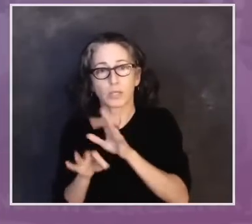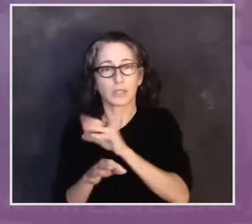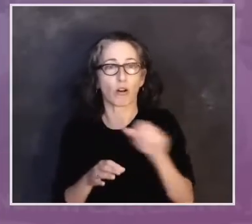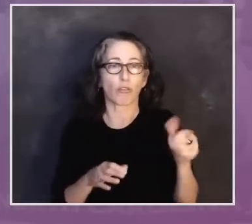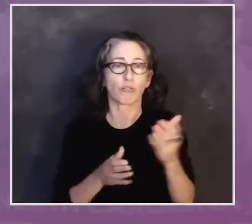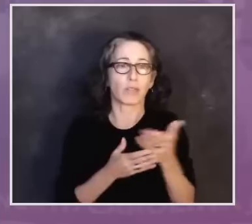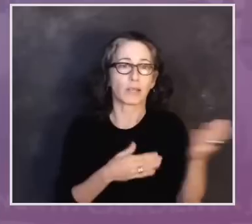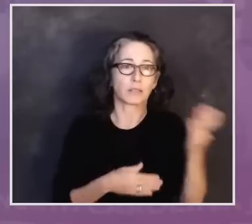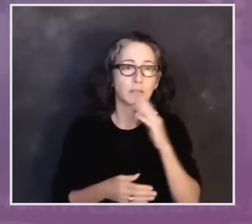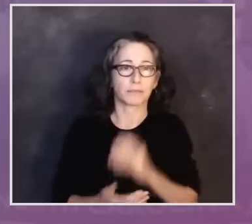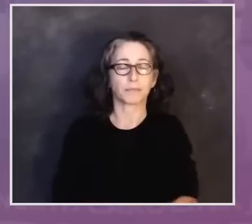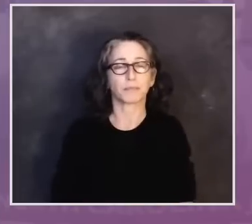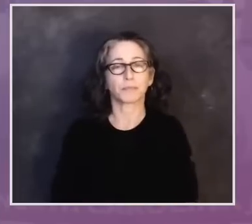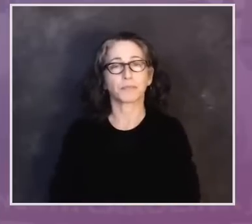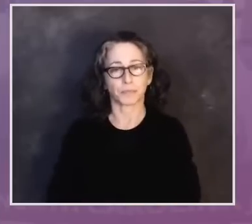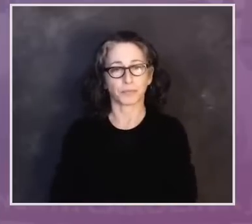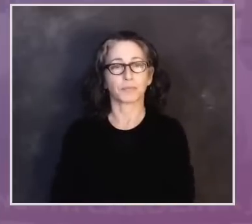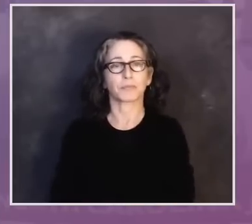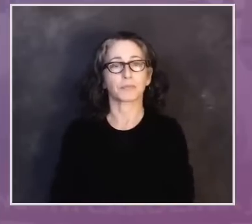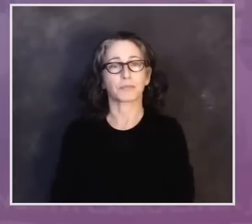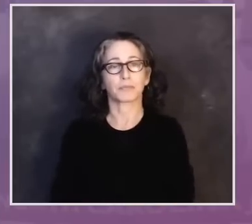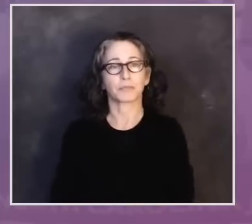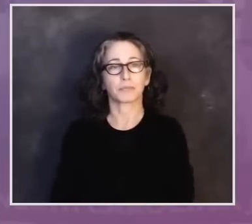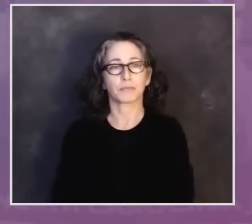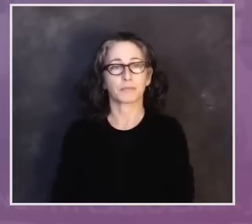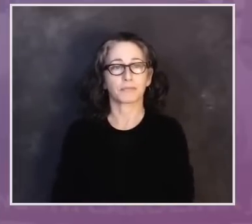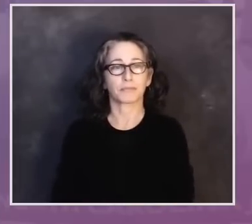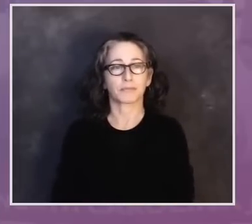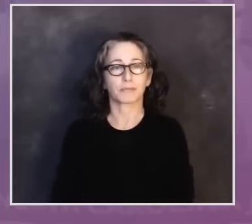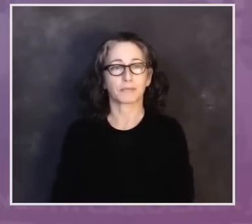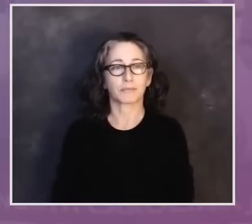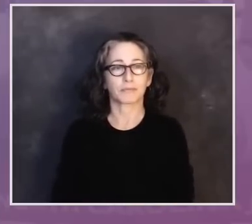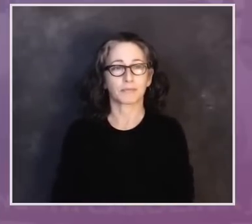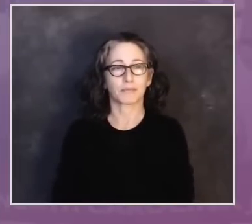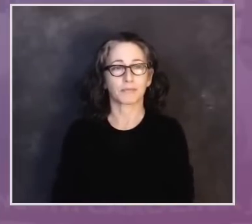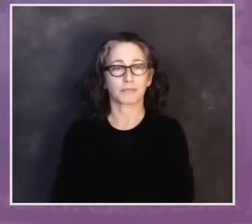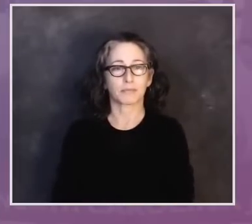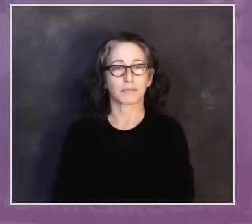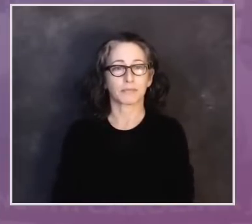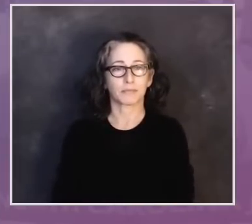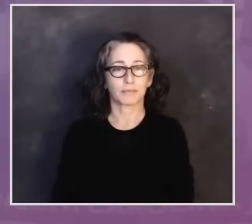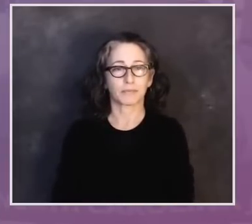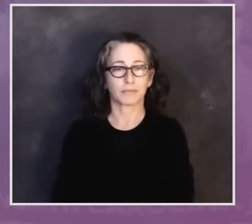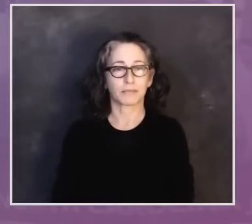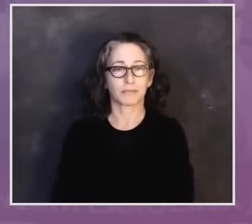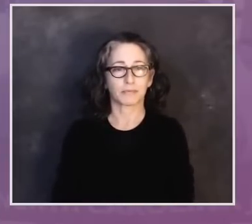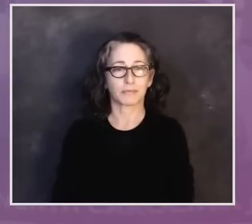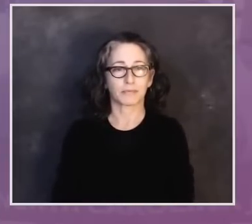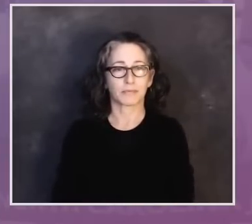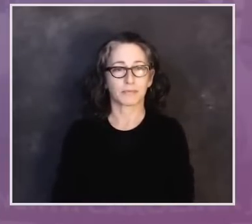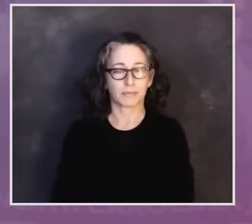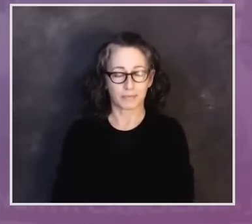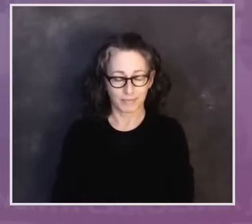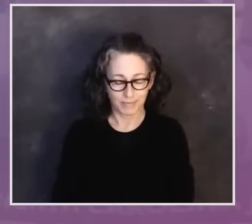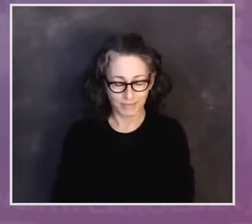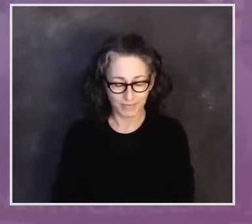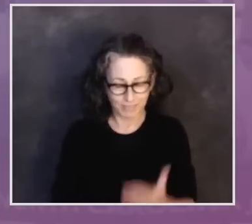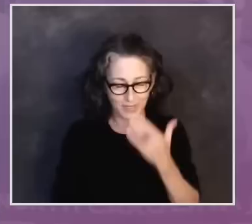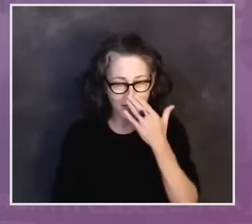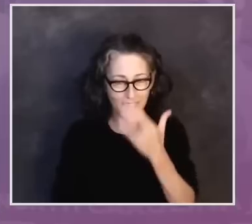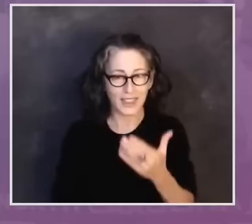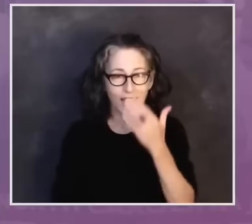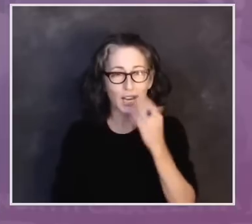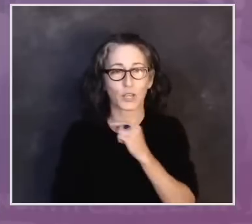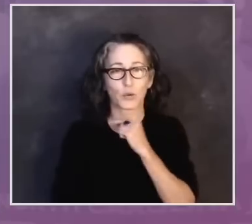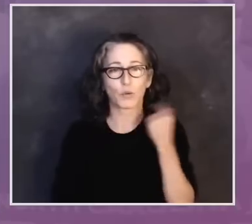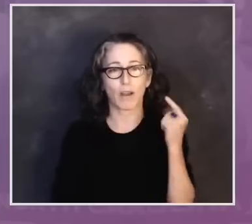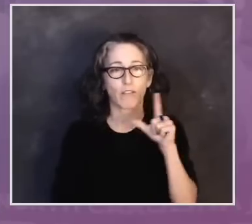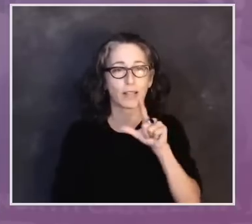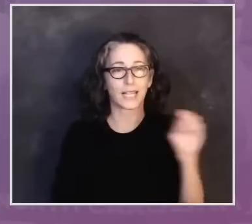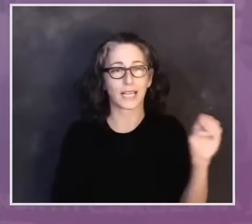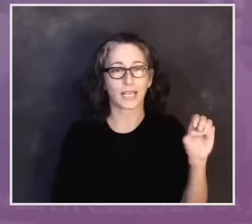VOTING AND ALL THAT IS IN